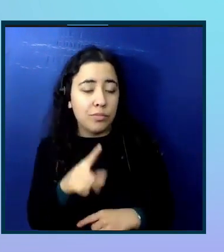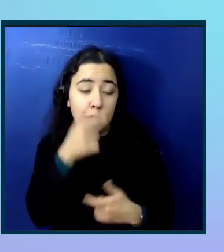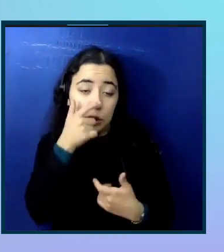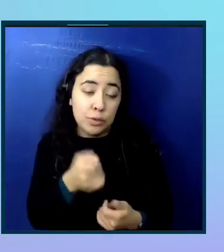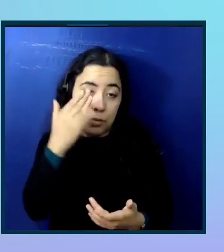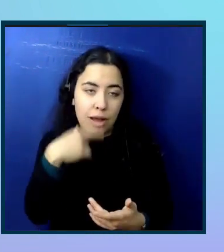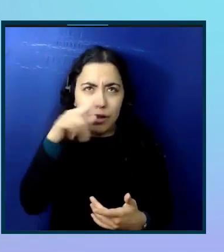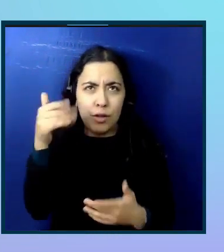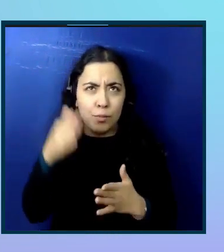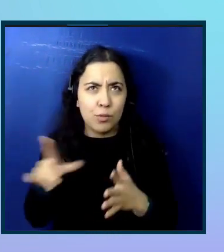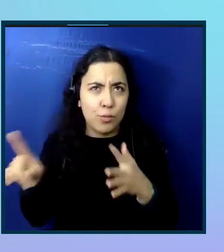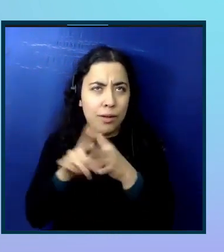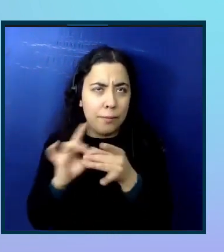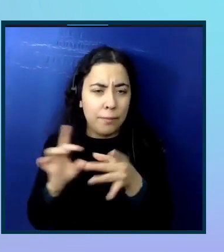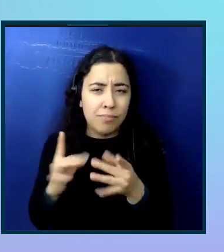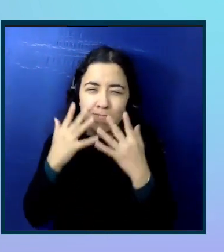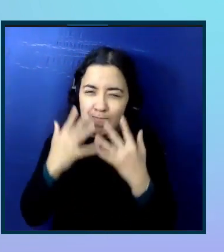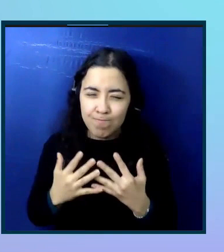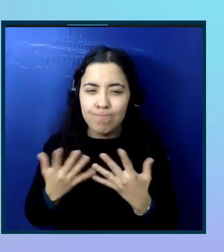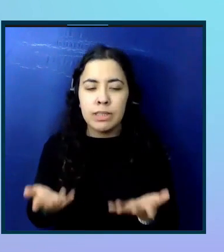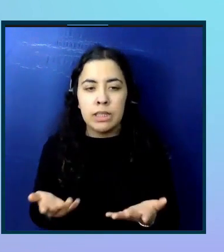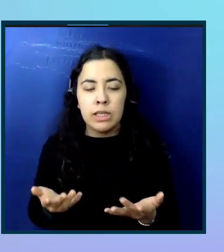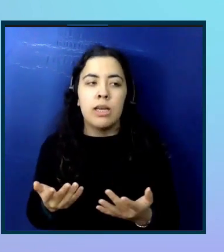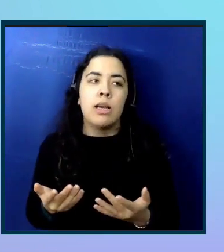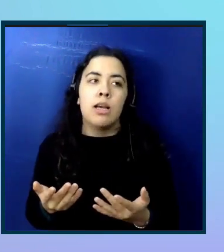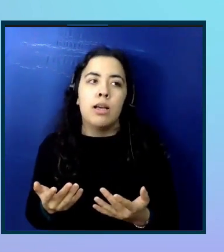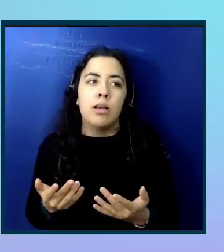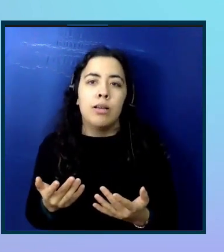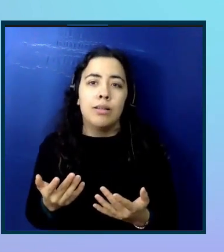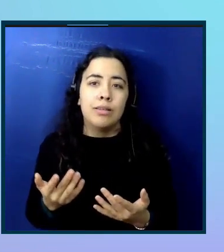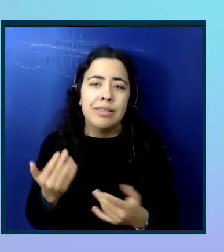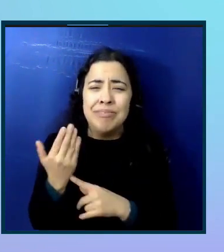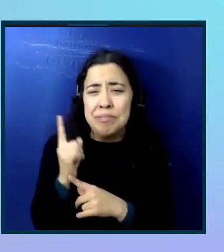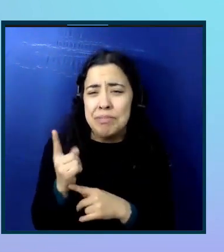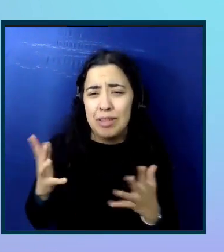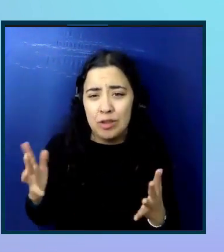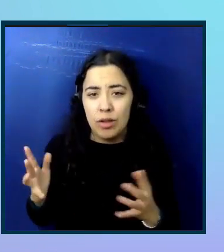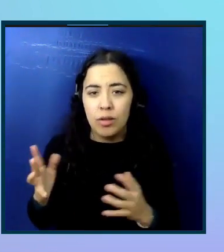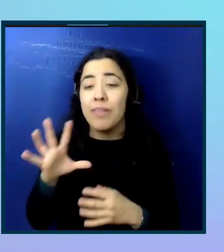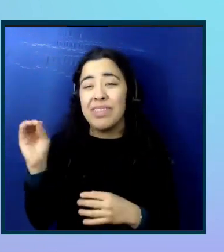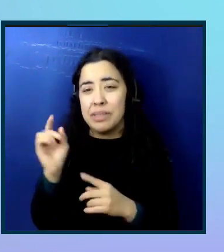And this is interesting because I think someone brought it up. Sadly, right, we get 50 minutes with you today. And I can tell you I've learned a lot